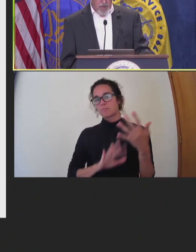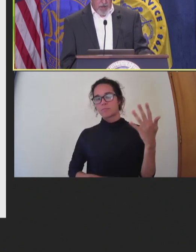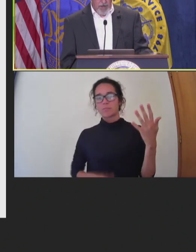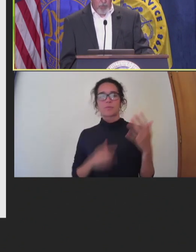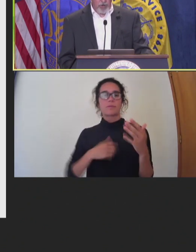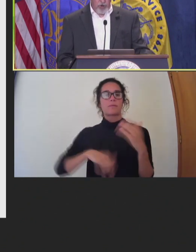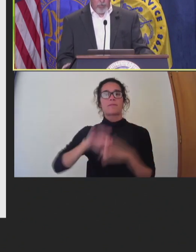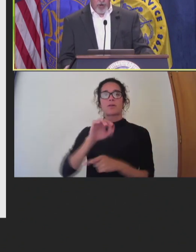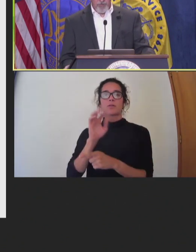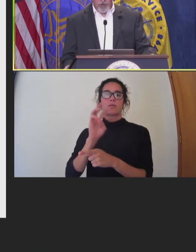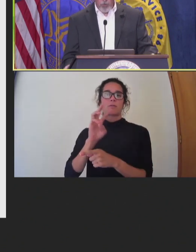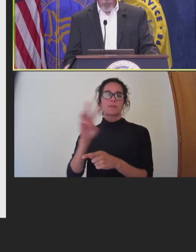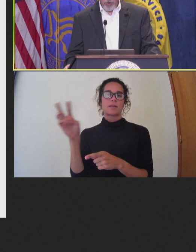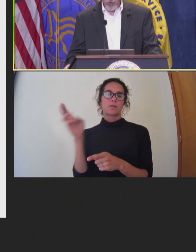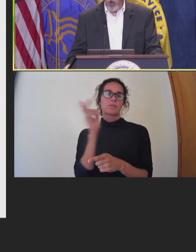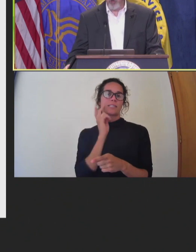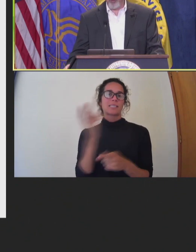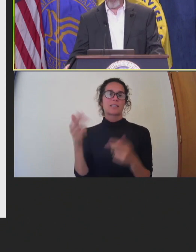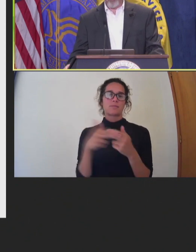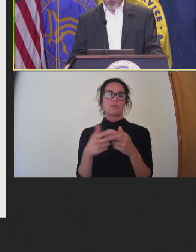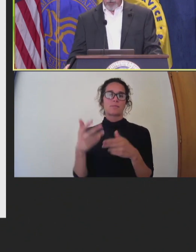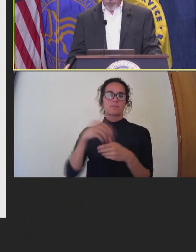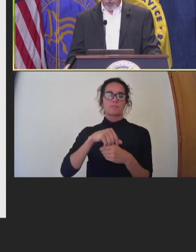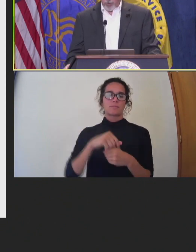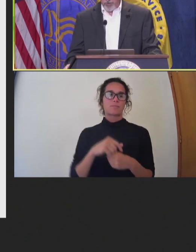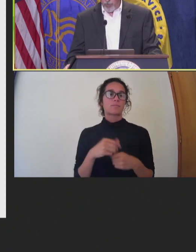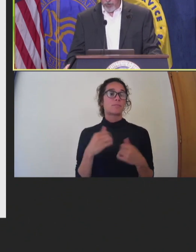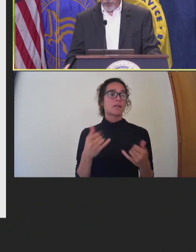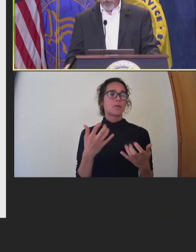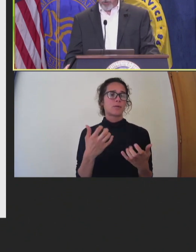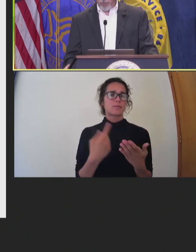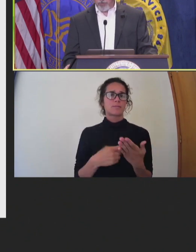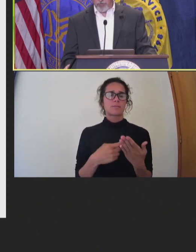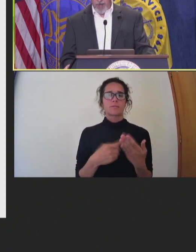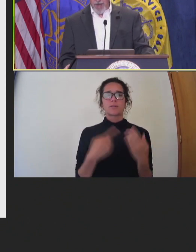And now, I want to turn briefly to what we saw during the '23-'24 season with some data